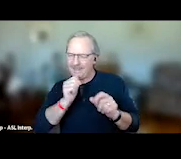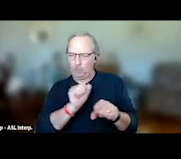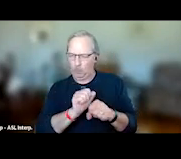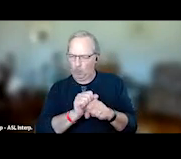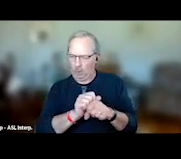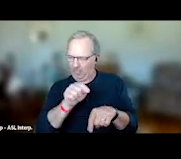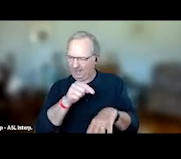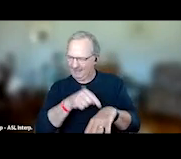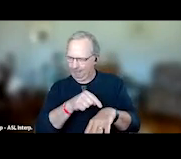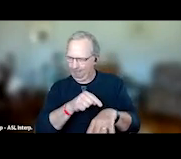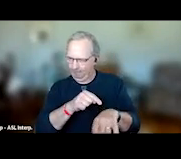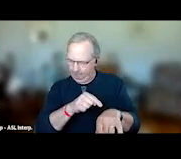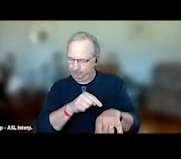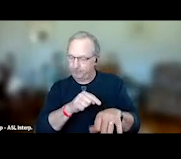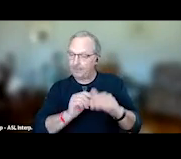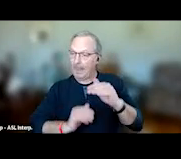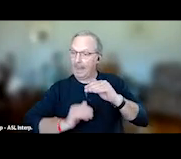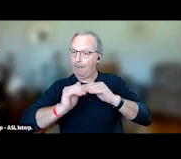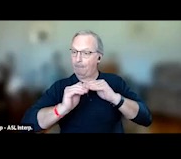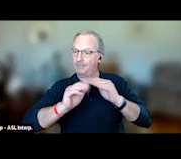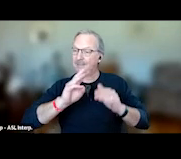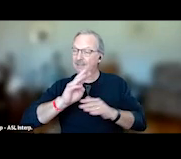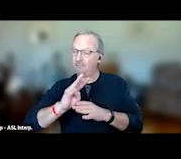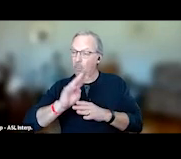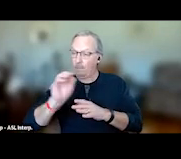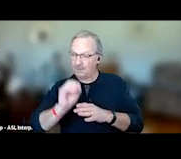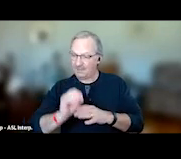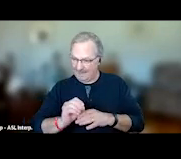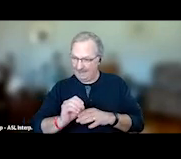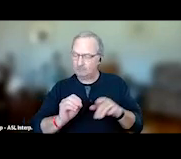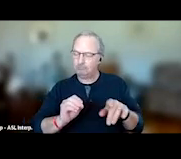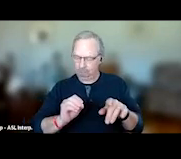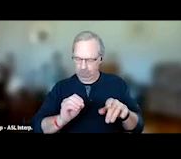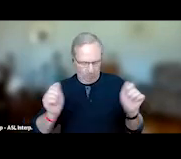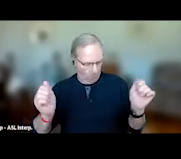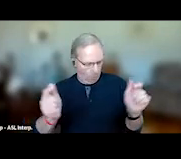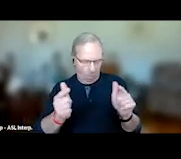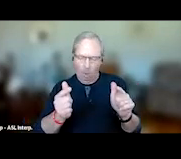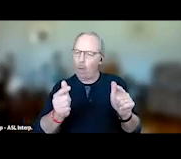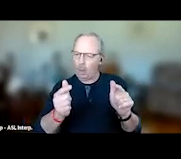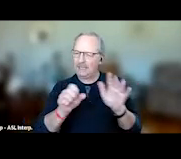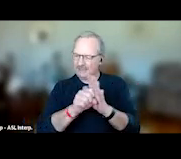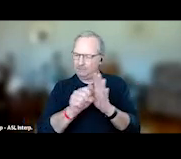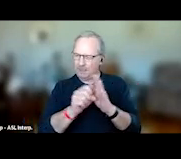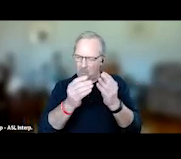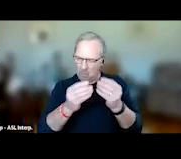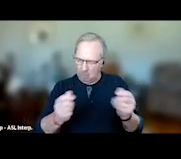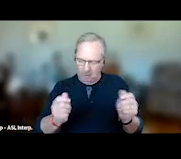And then up to 64% experience sustain remission of all psychotic symptoms, meaning no to mild symptoms depending on the study.